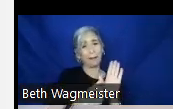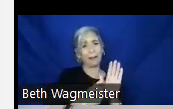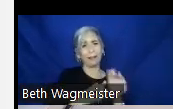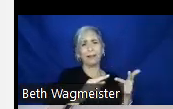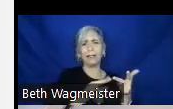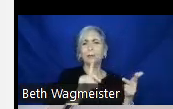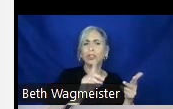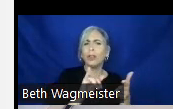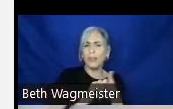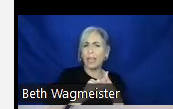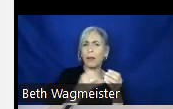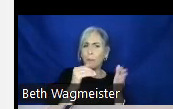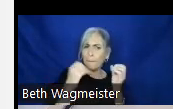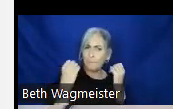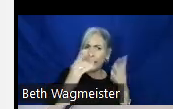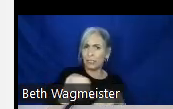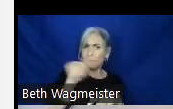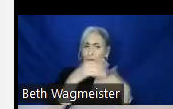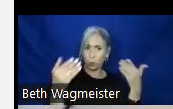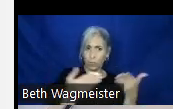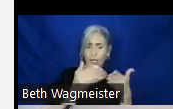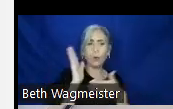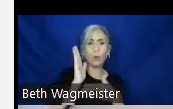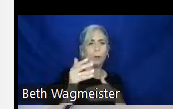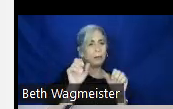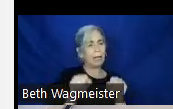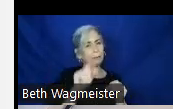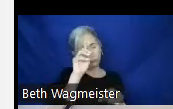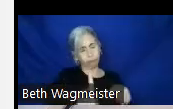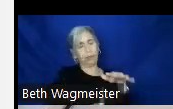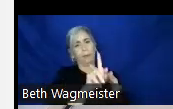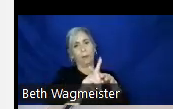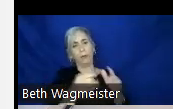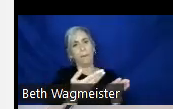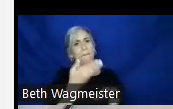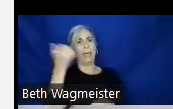that a lot of you here will be able to come up with better validations or more validations.